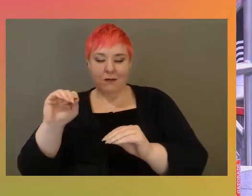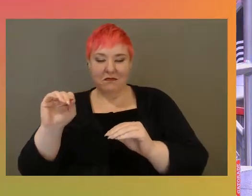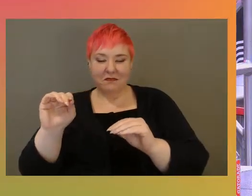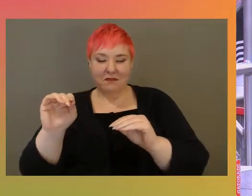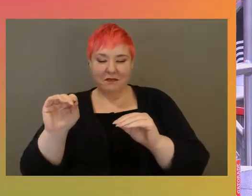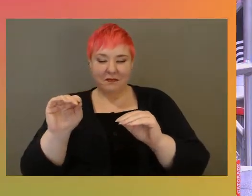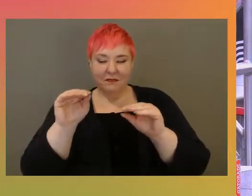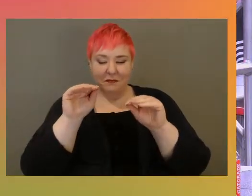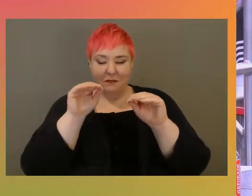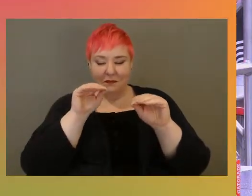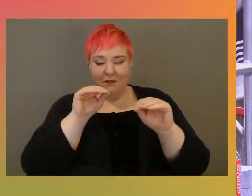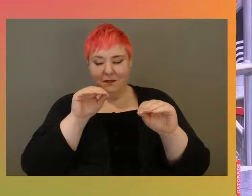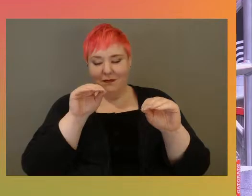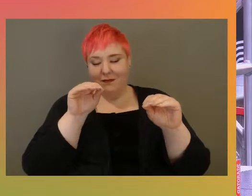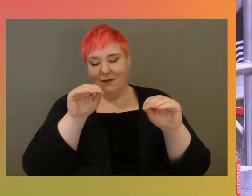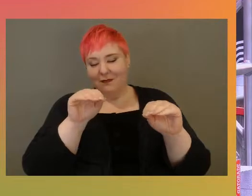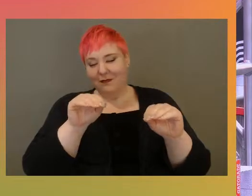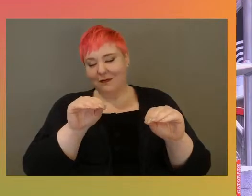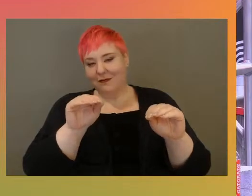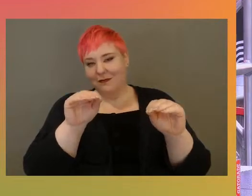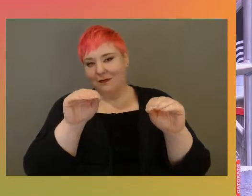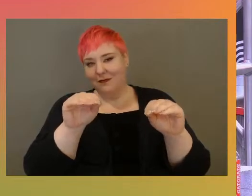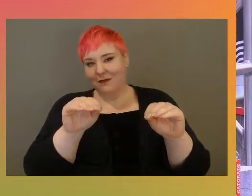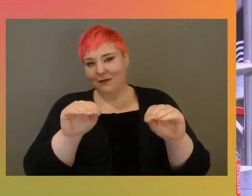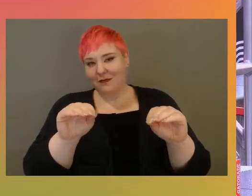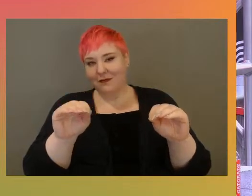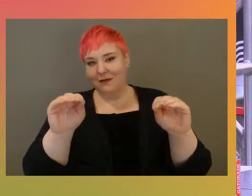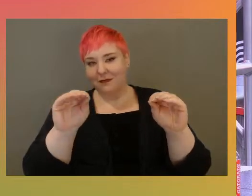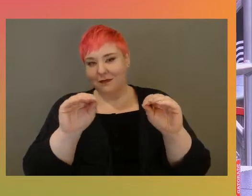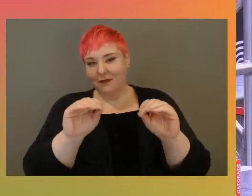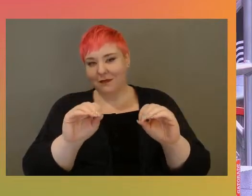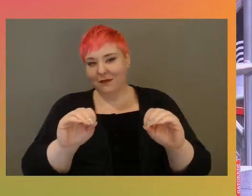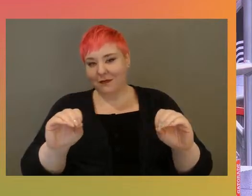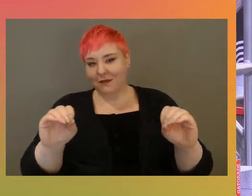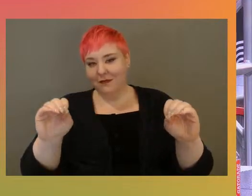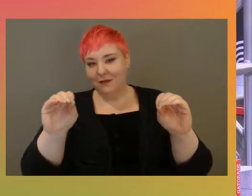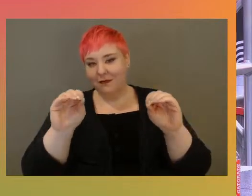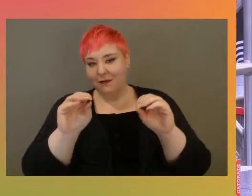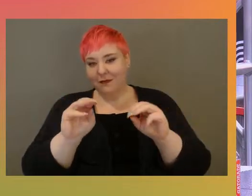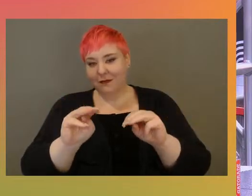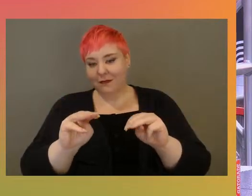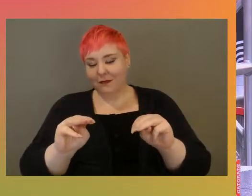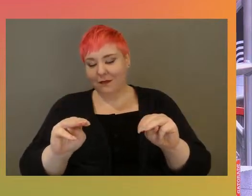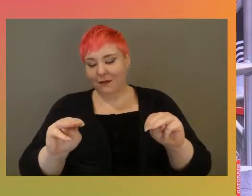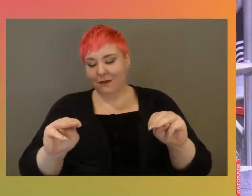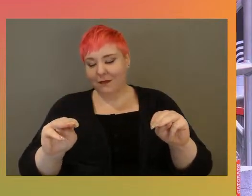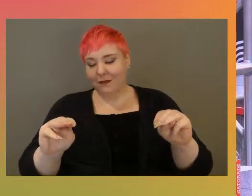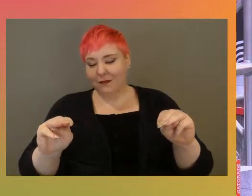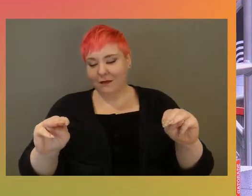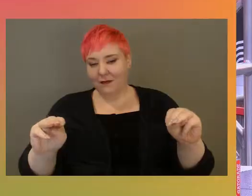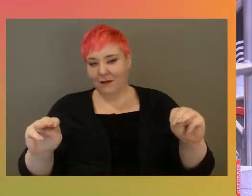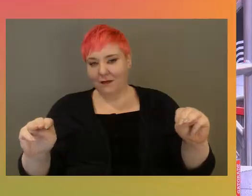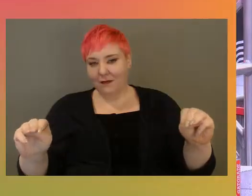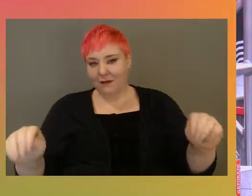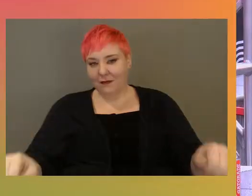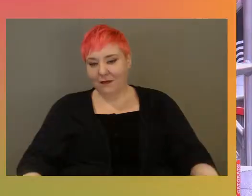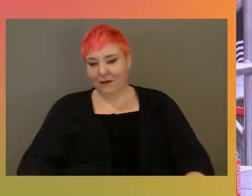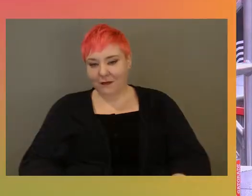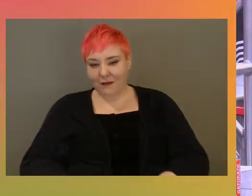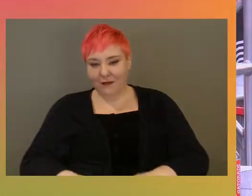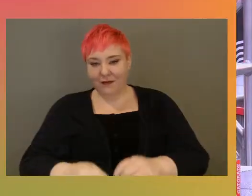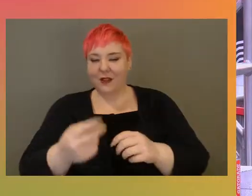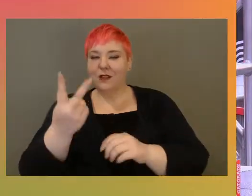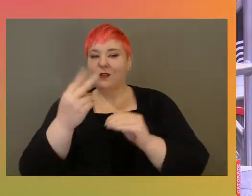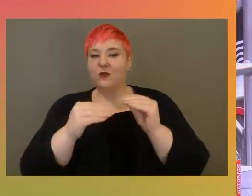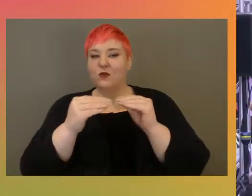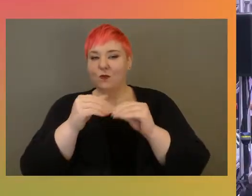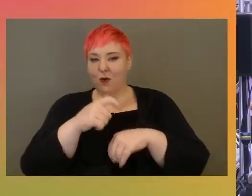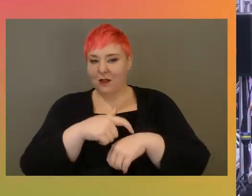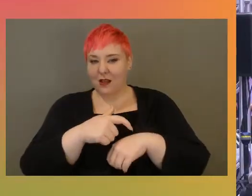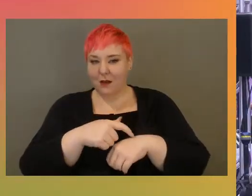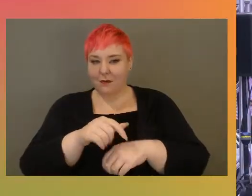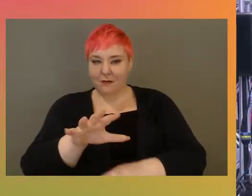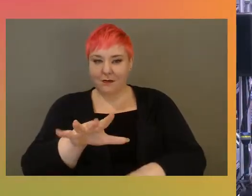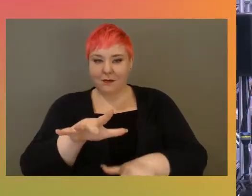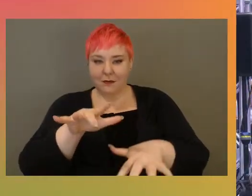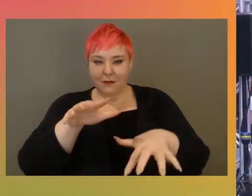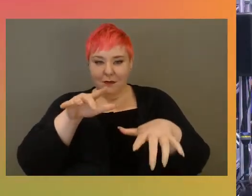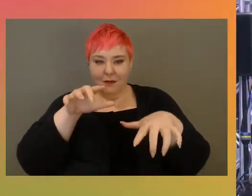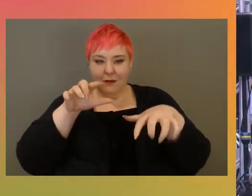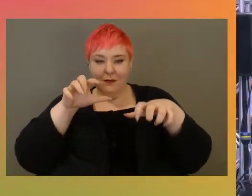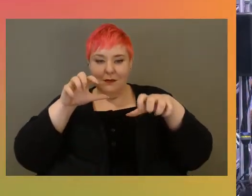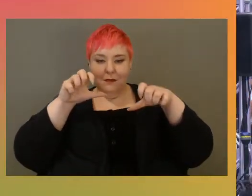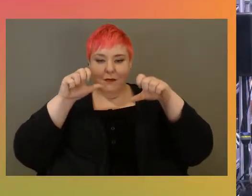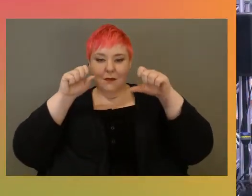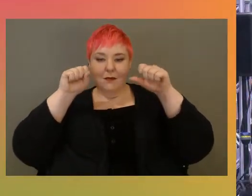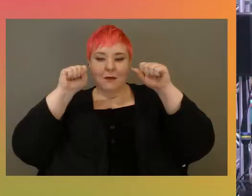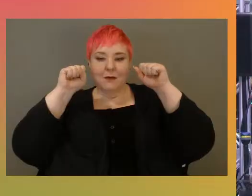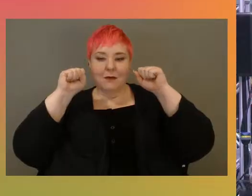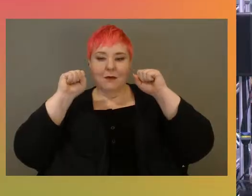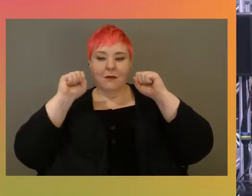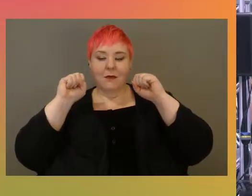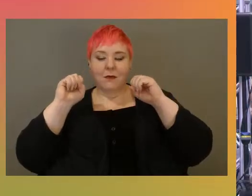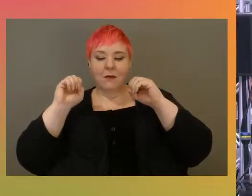OF OM.